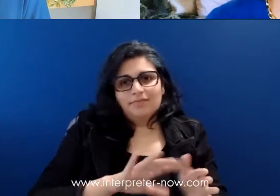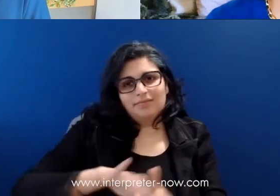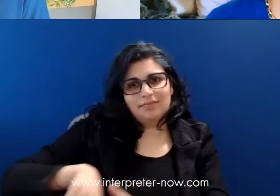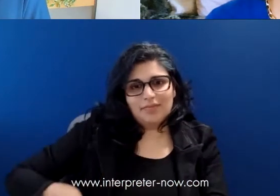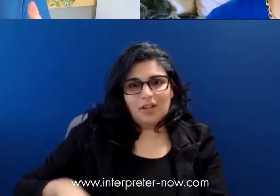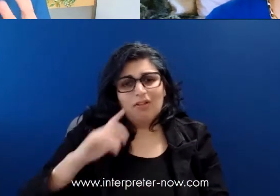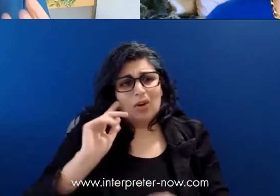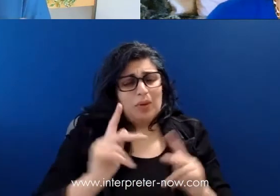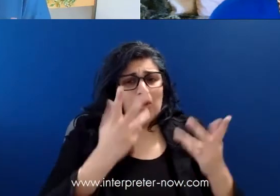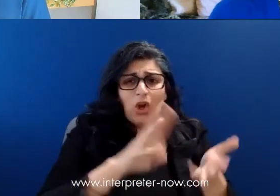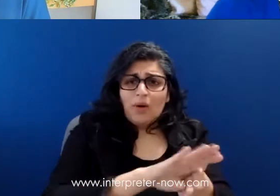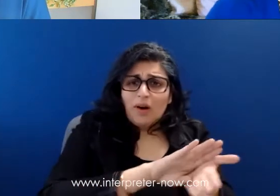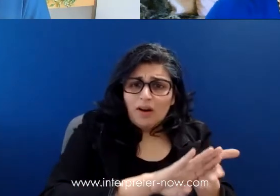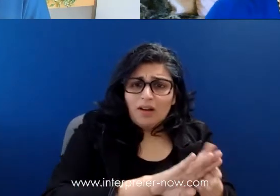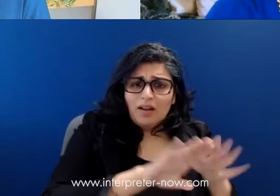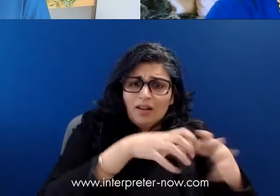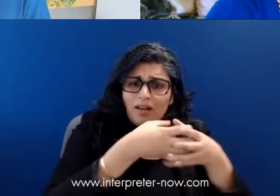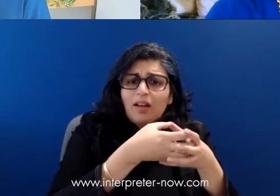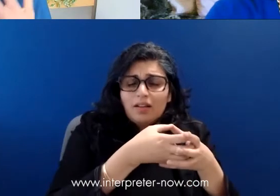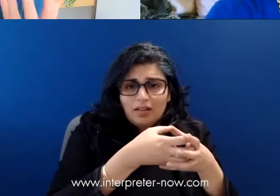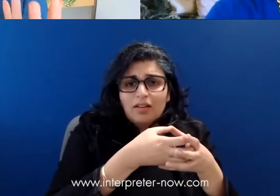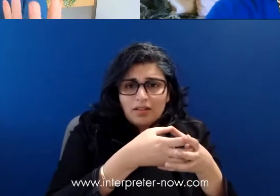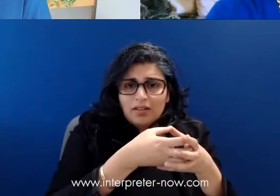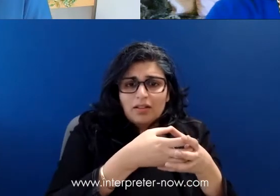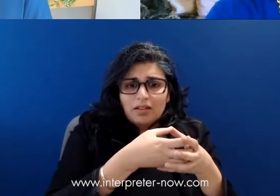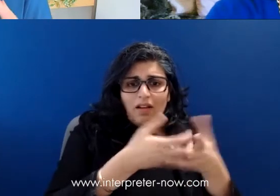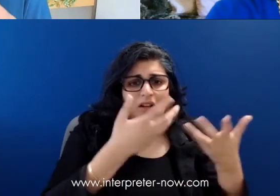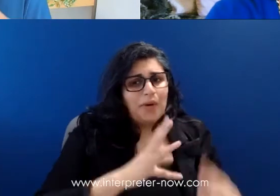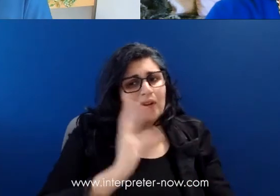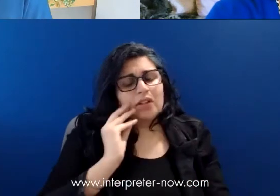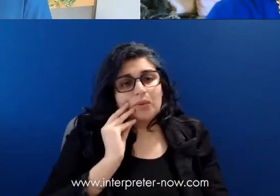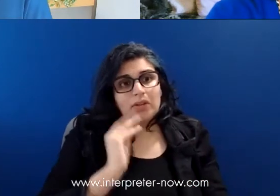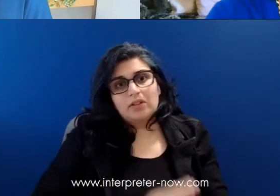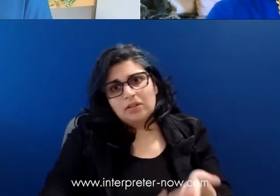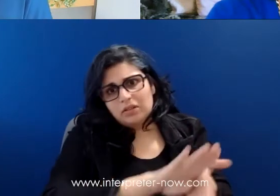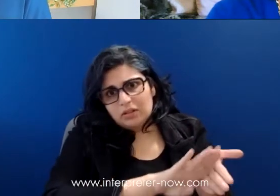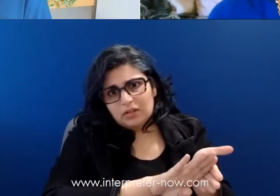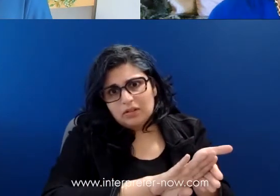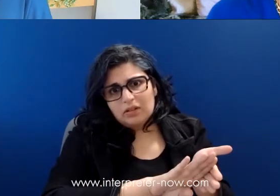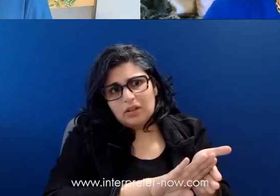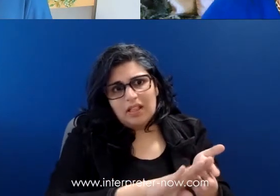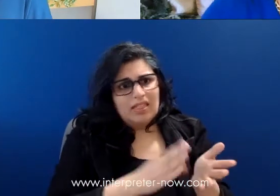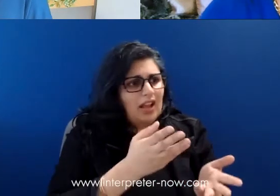marginalized backgrounds and have experiences with marginalization, to be decentered in